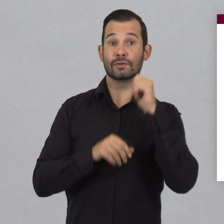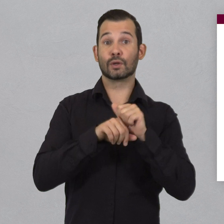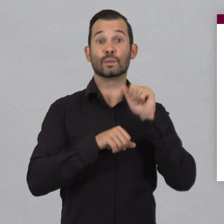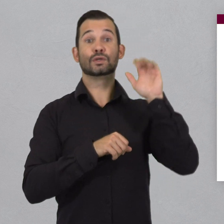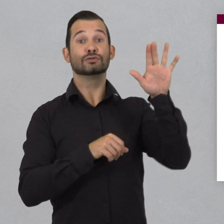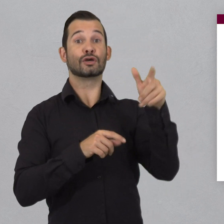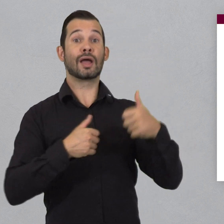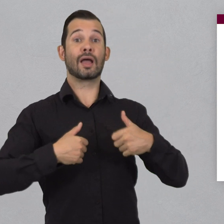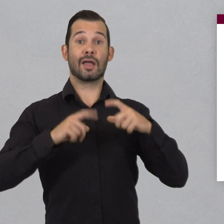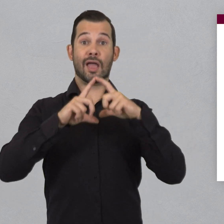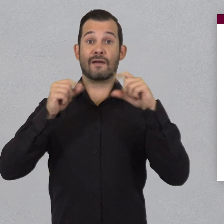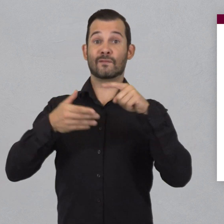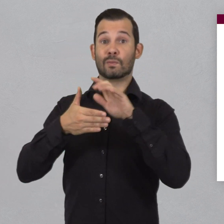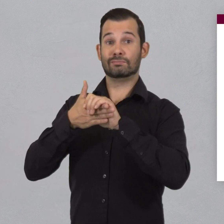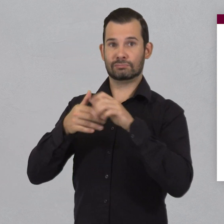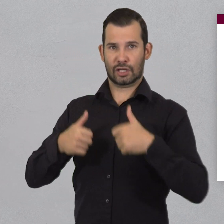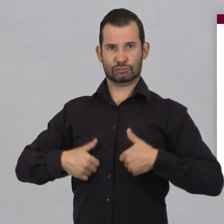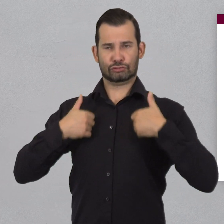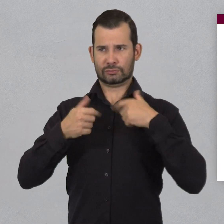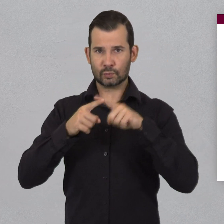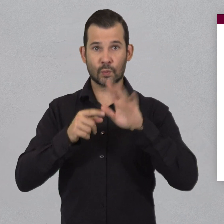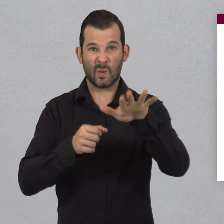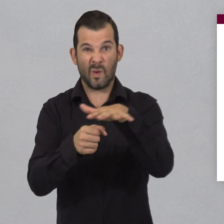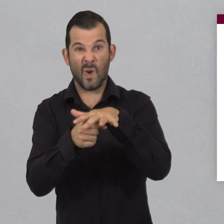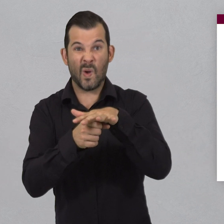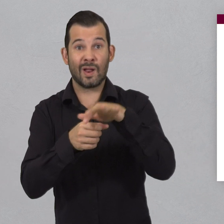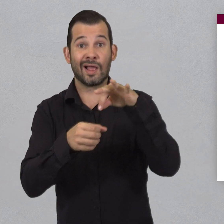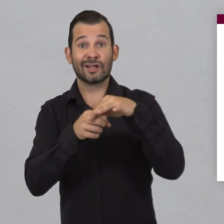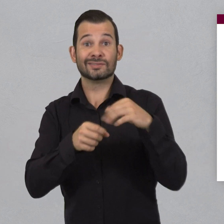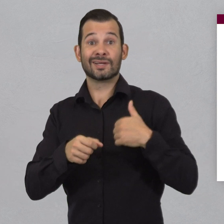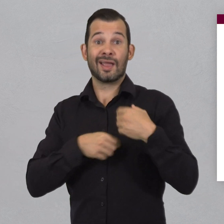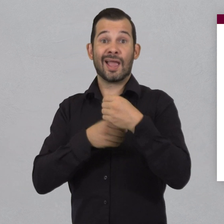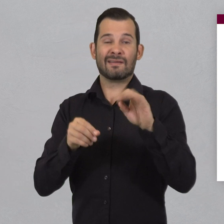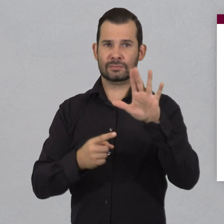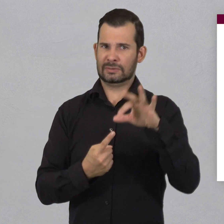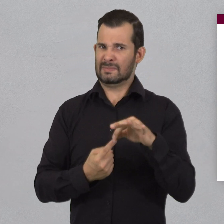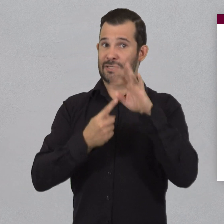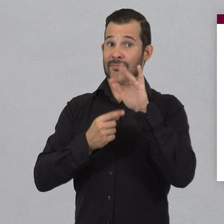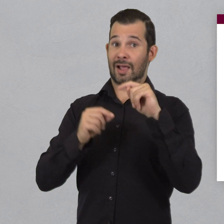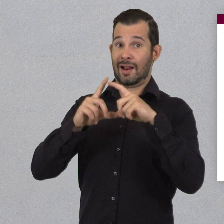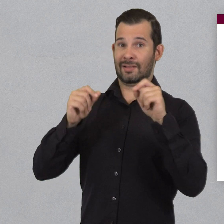· If the return envelope is addressed to your local Elections Canada office,